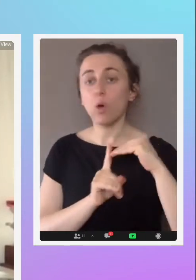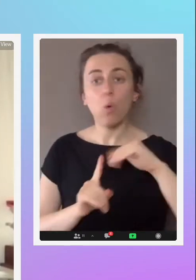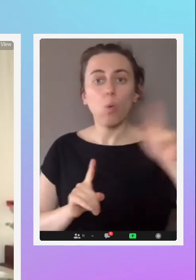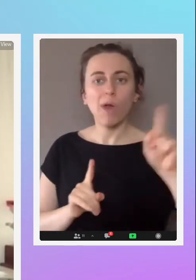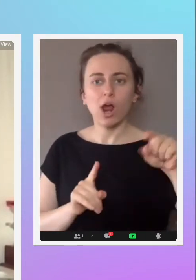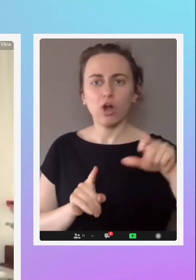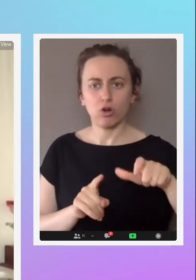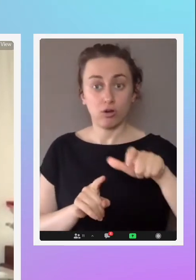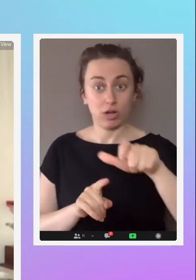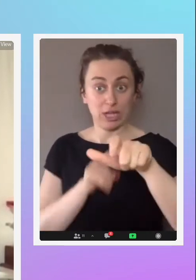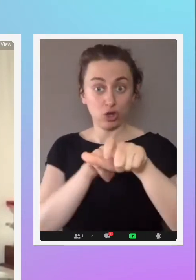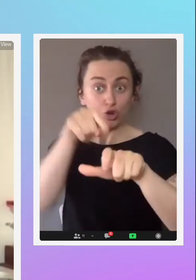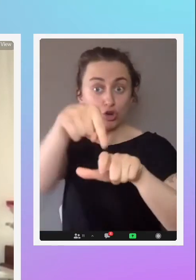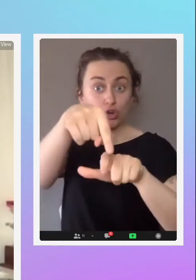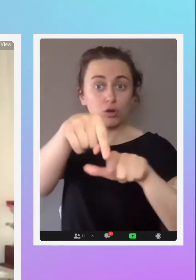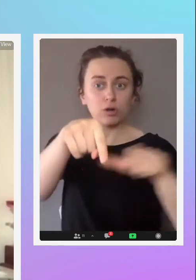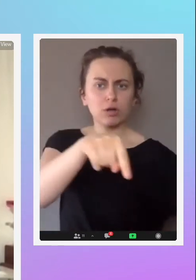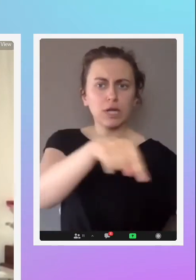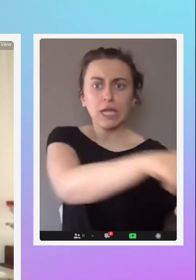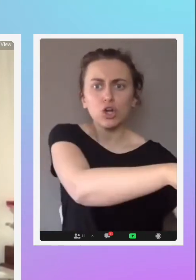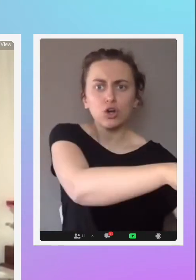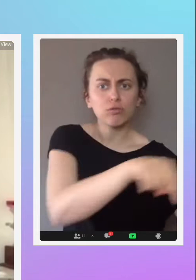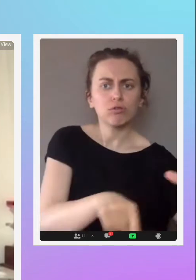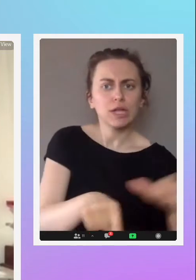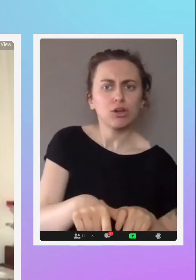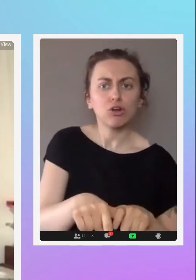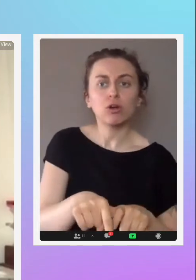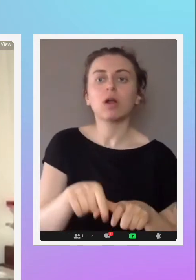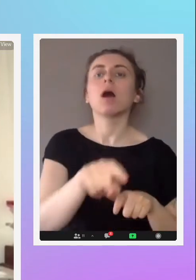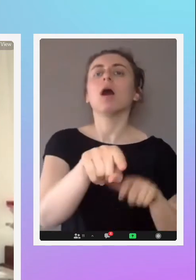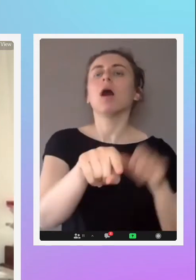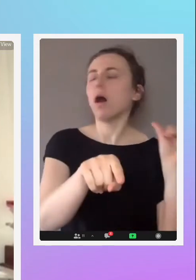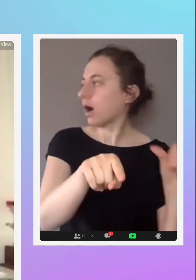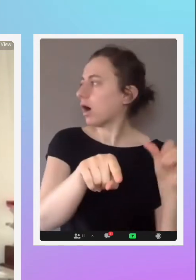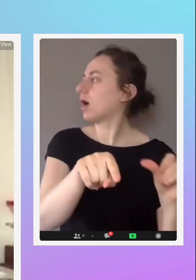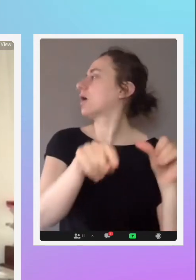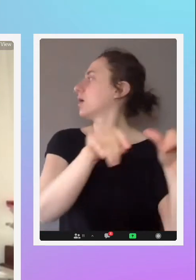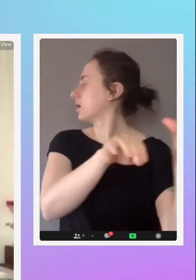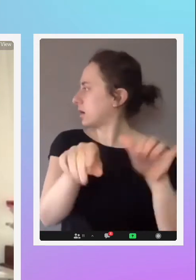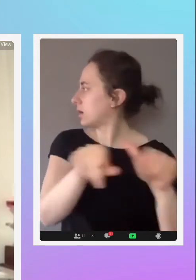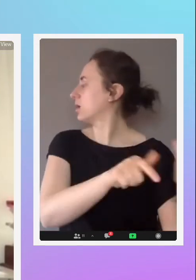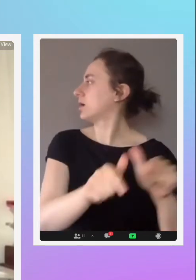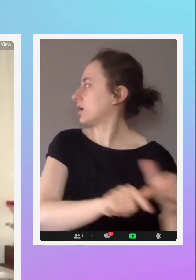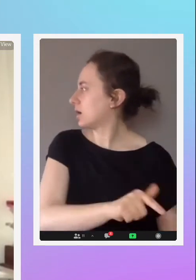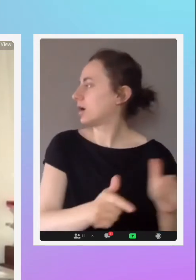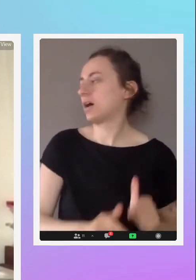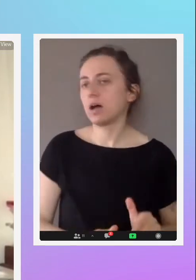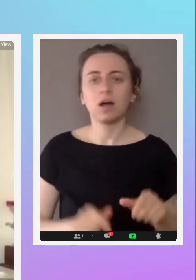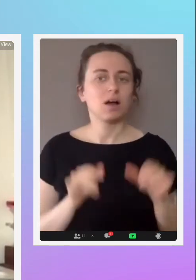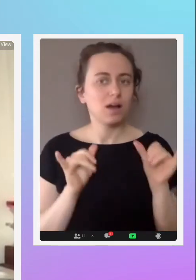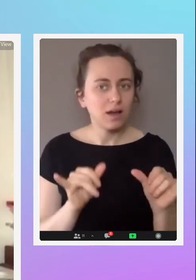Another example of a thoughtful design is to minimize the number of things that you